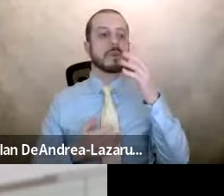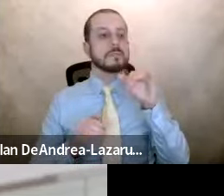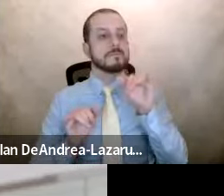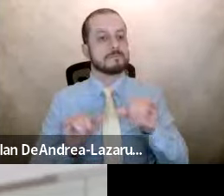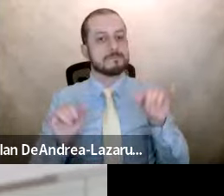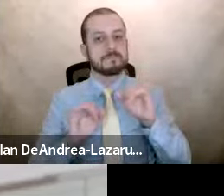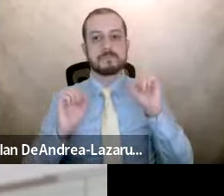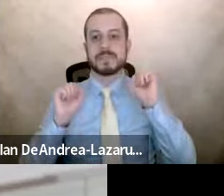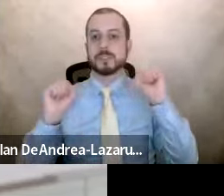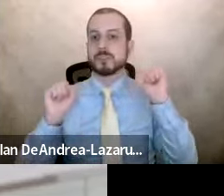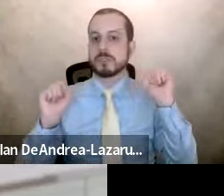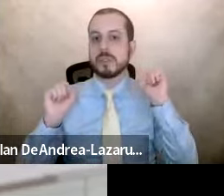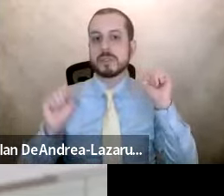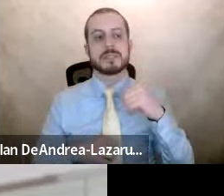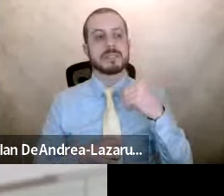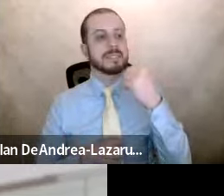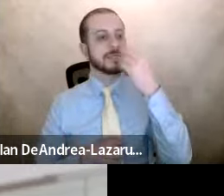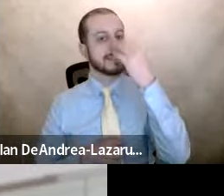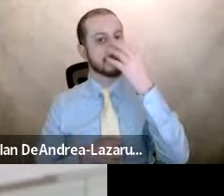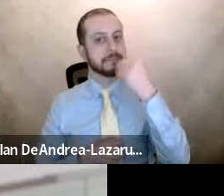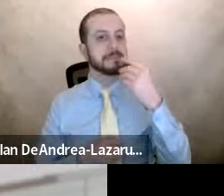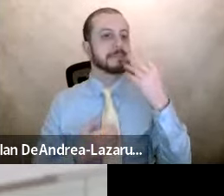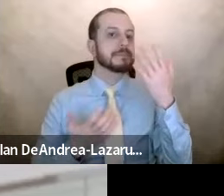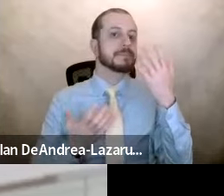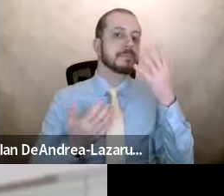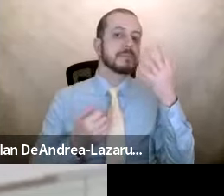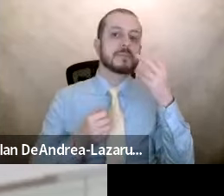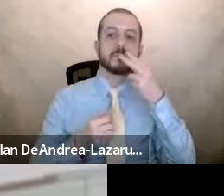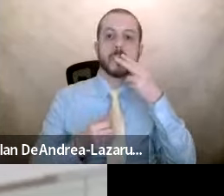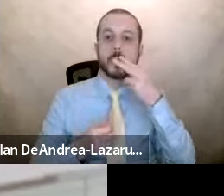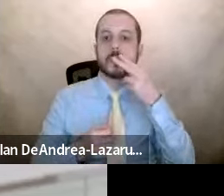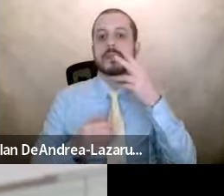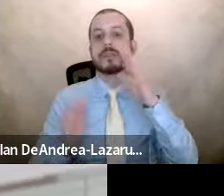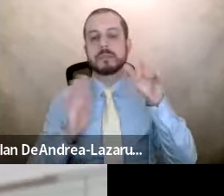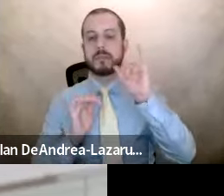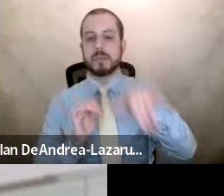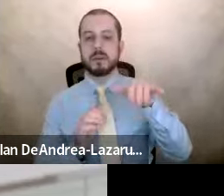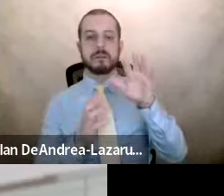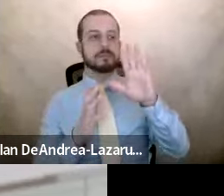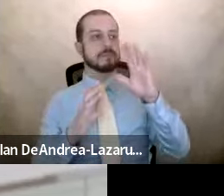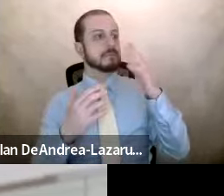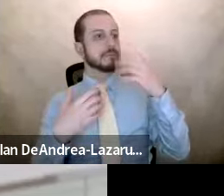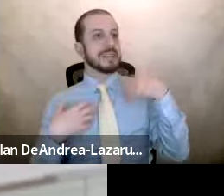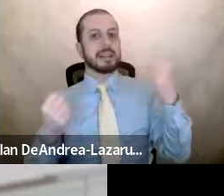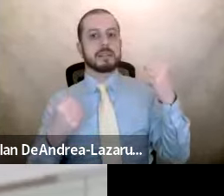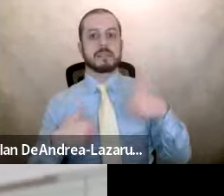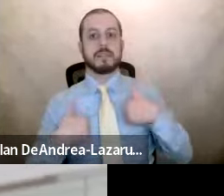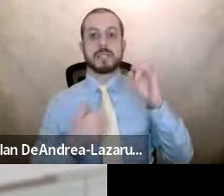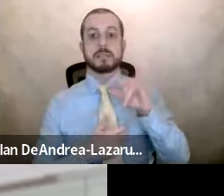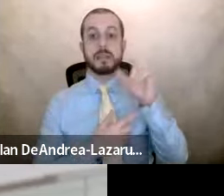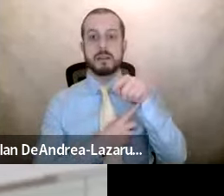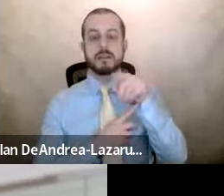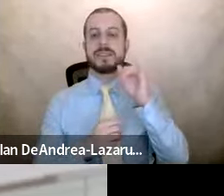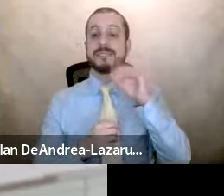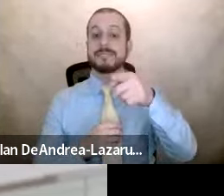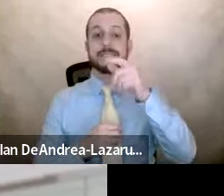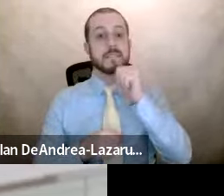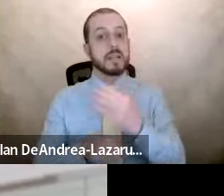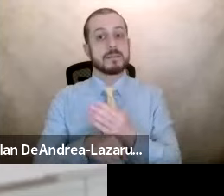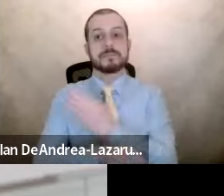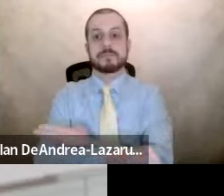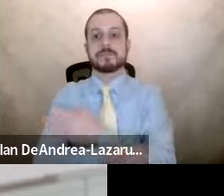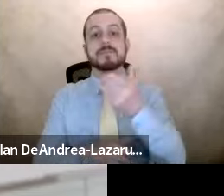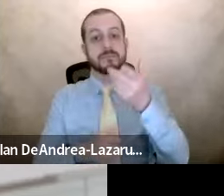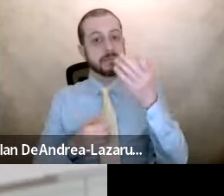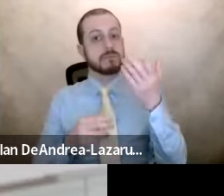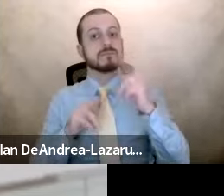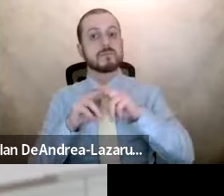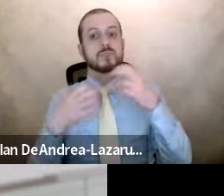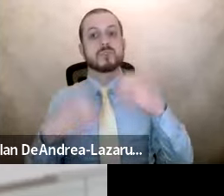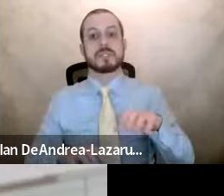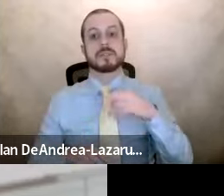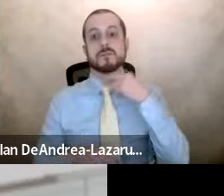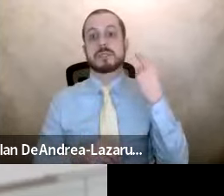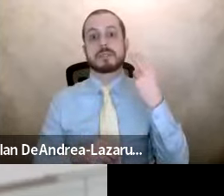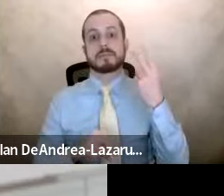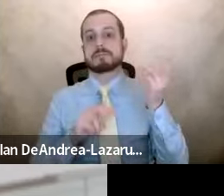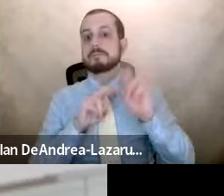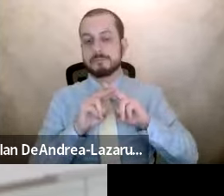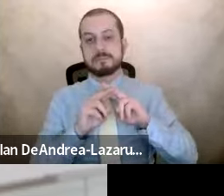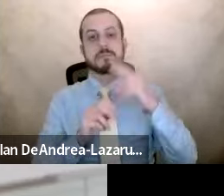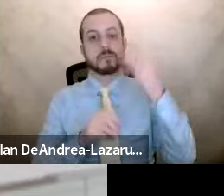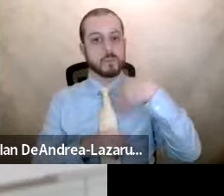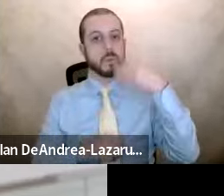Lifestyle modifications may also be necessary. Because strokes can reoccur.